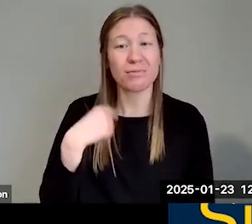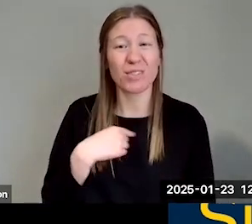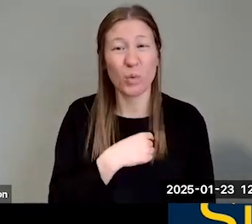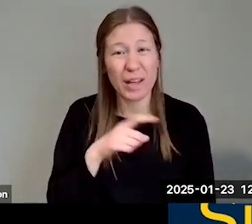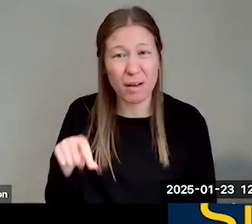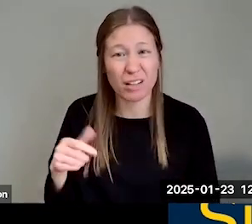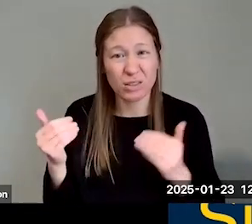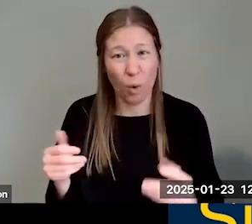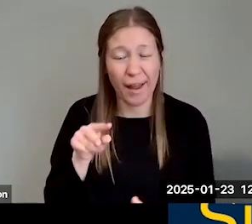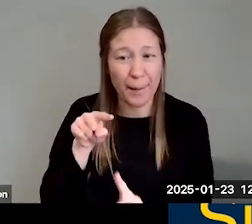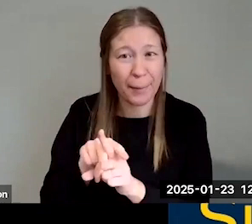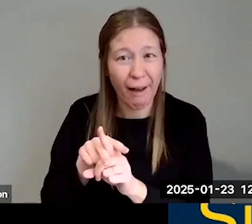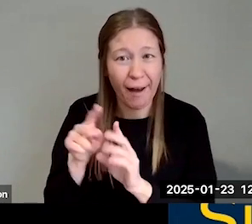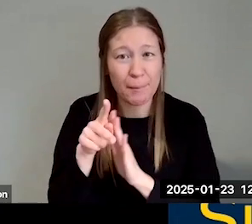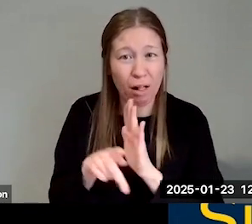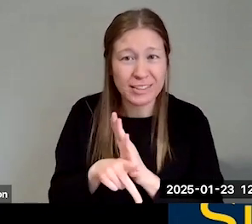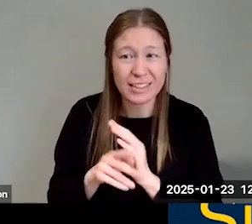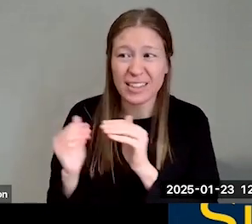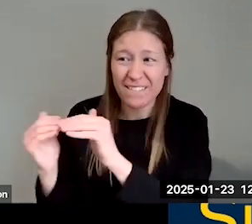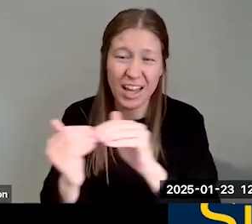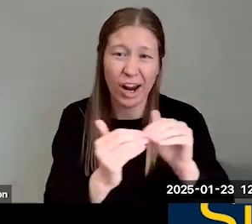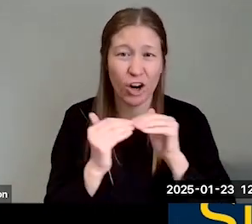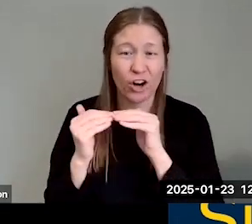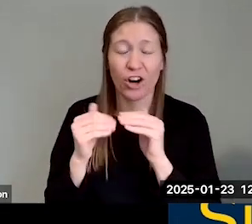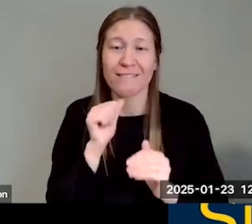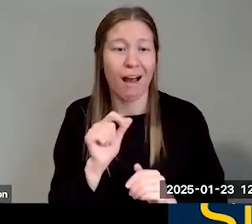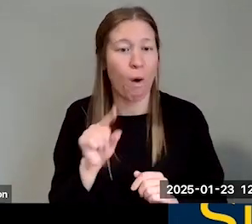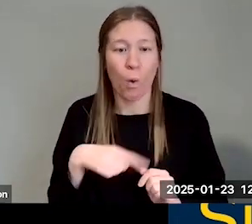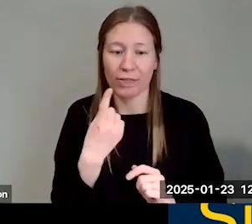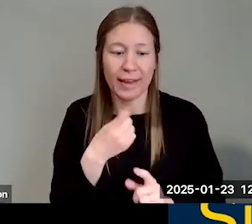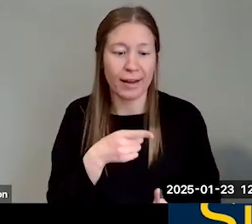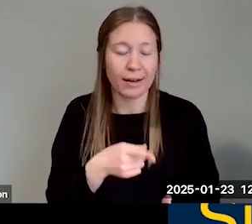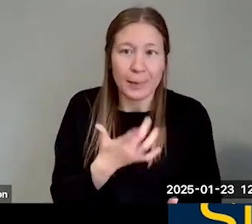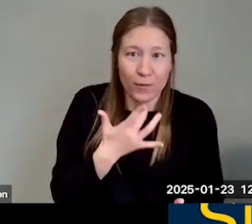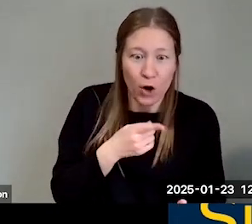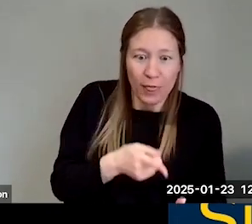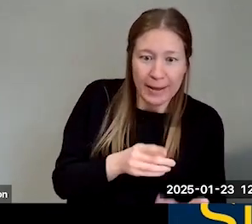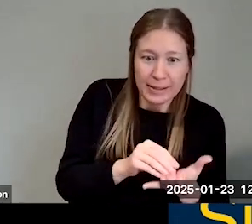and not just for the employees or students that we like or that are excellent workers.